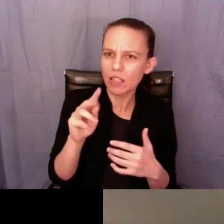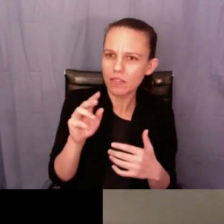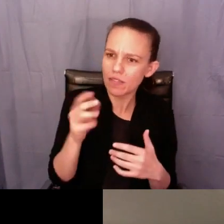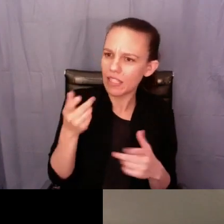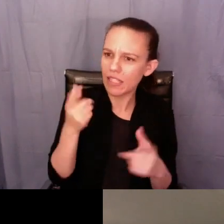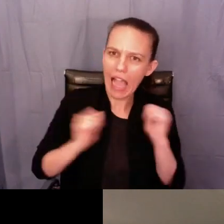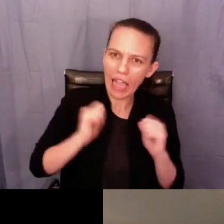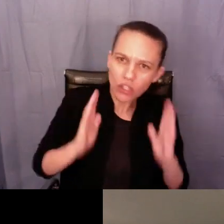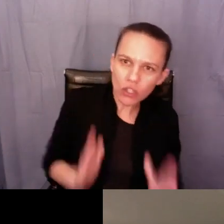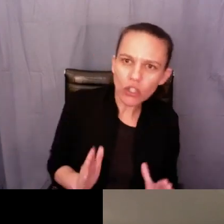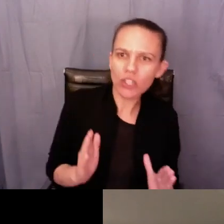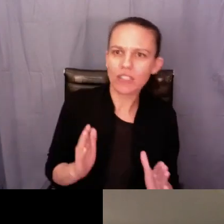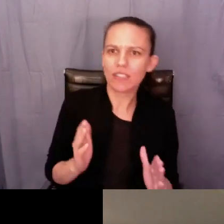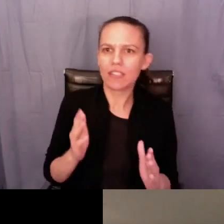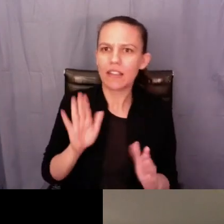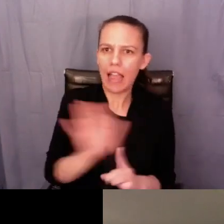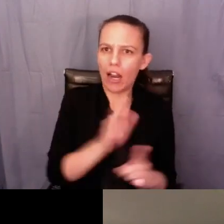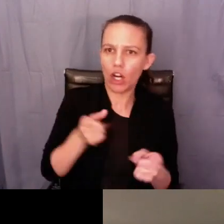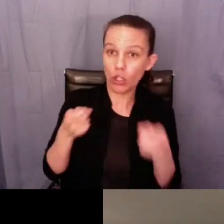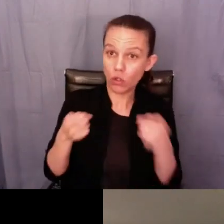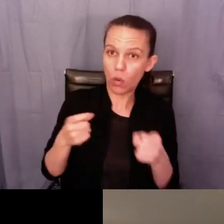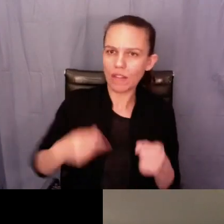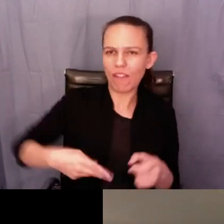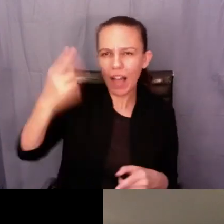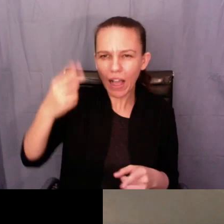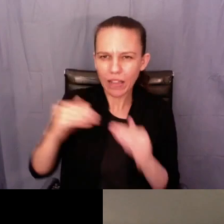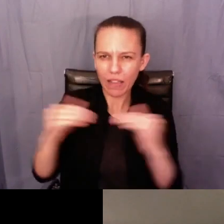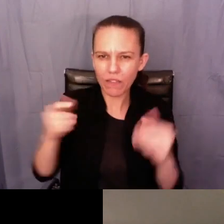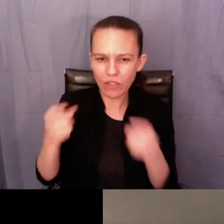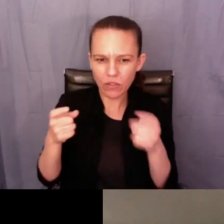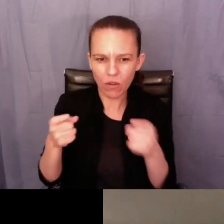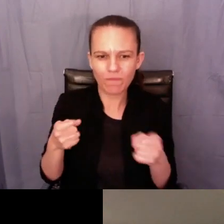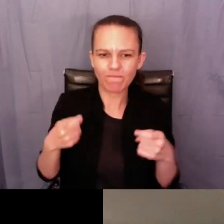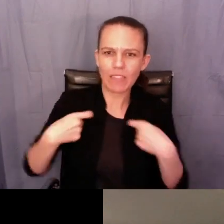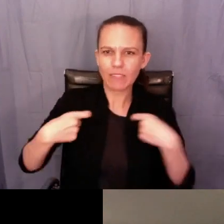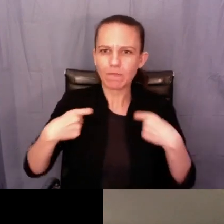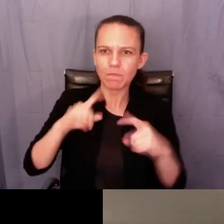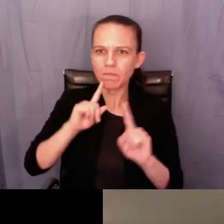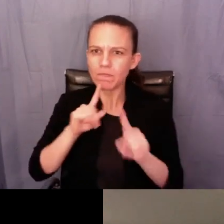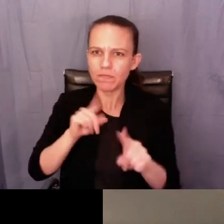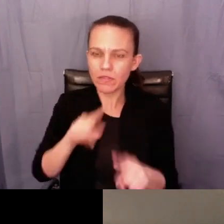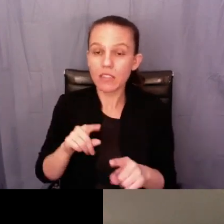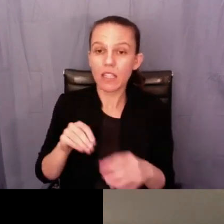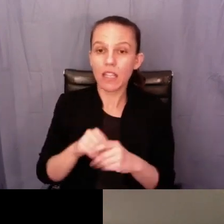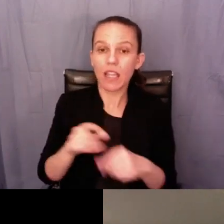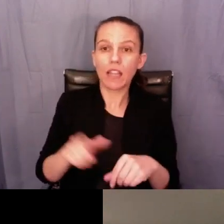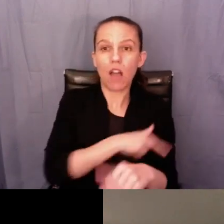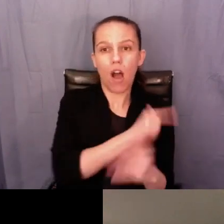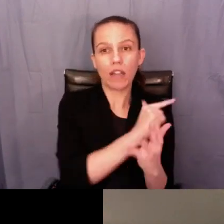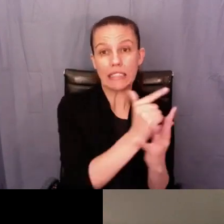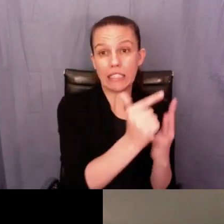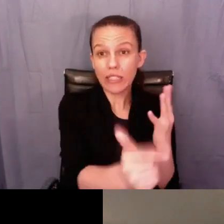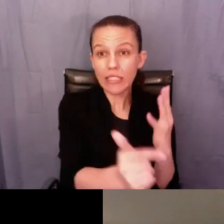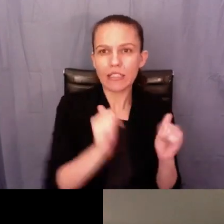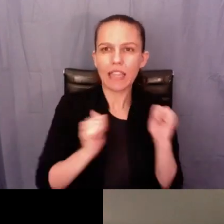is very high i think in long serios series the actors are more relaxed and they